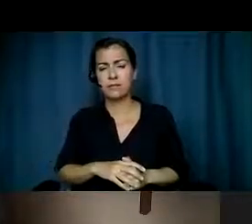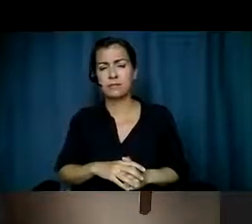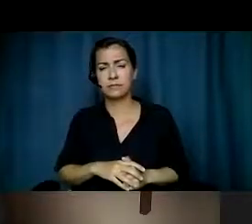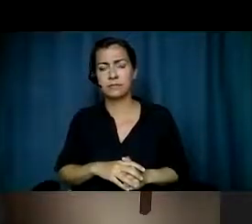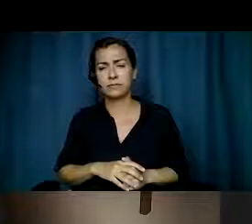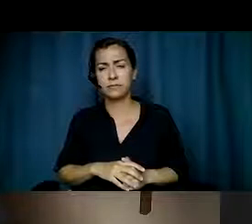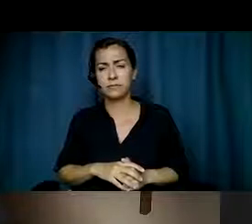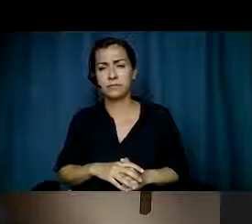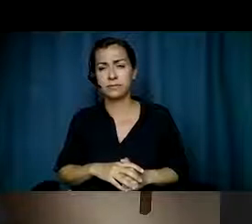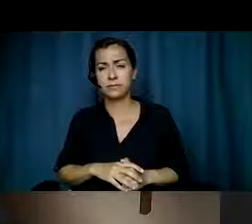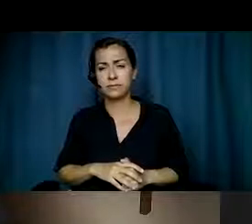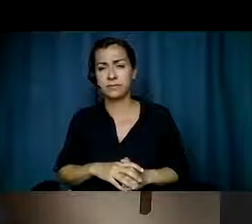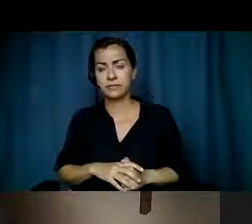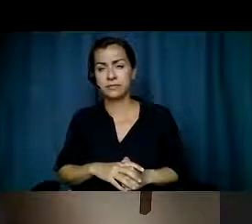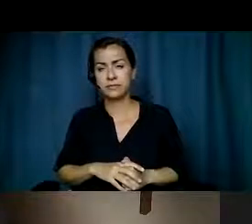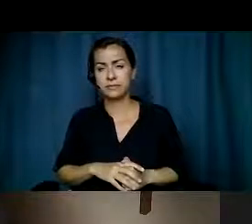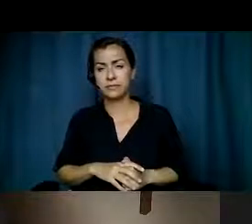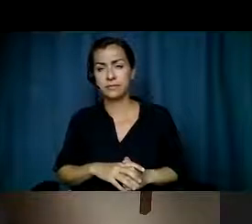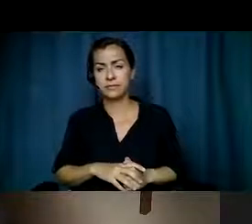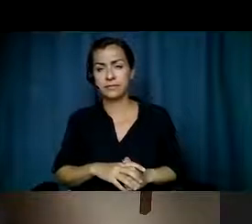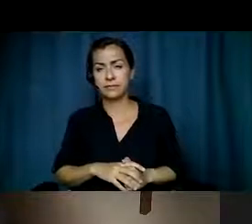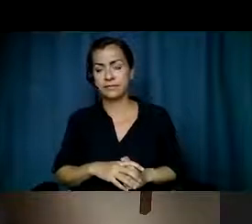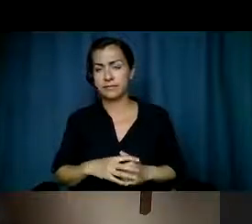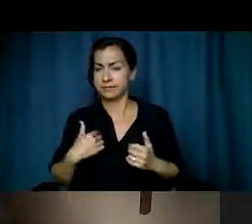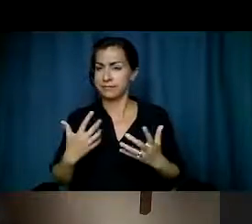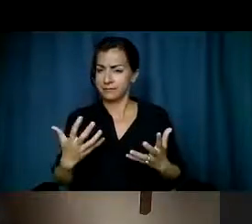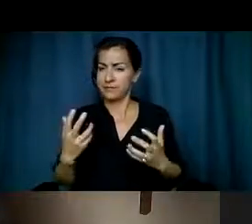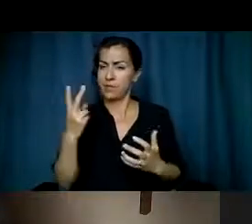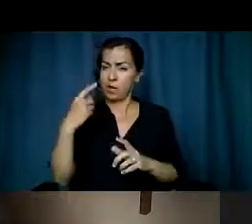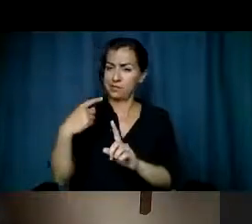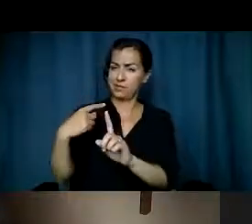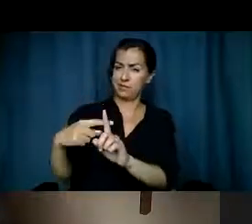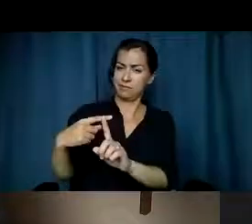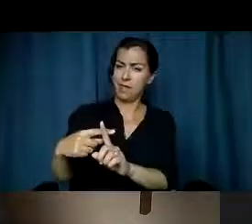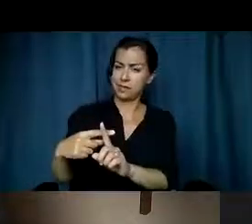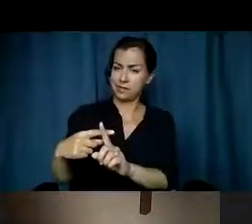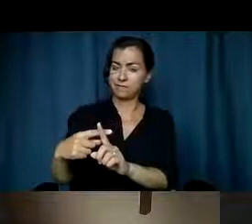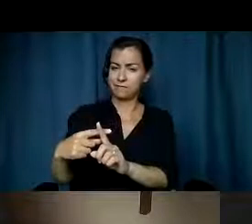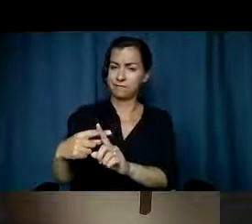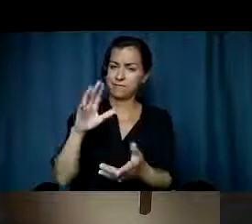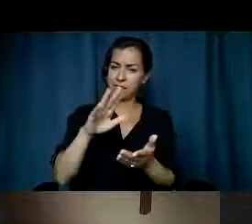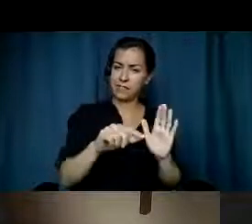you know what to see or expect on a ballot.